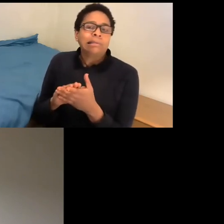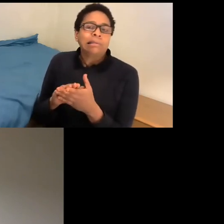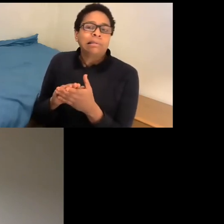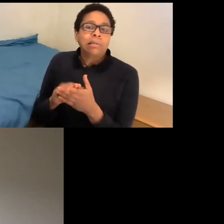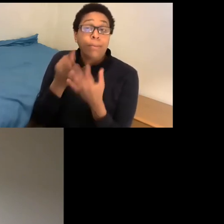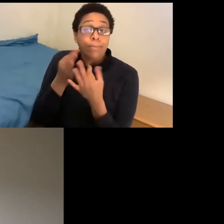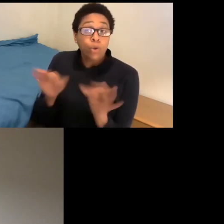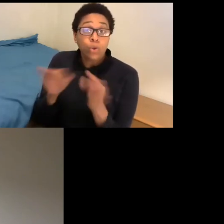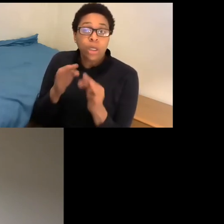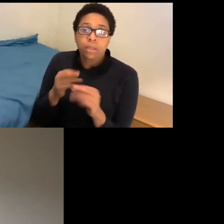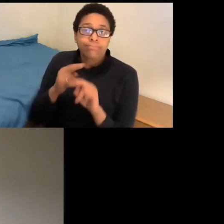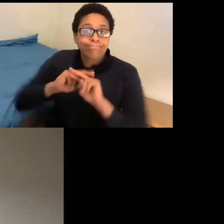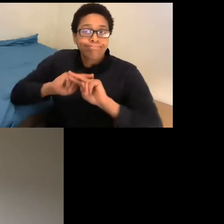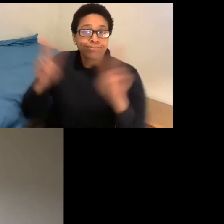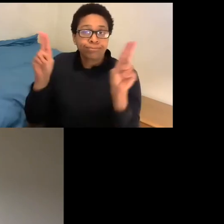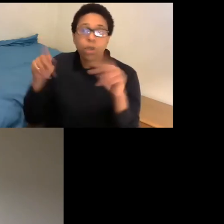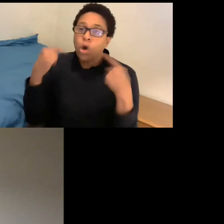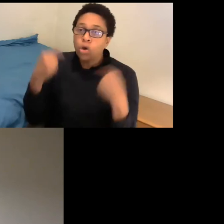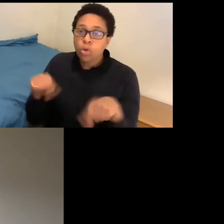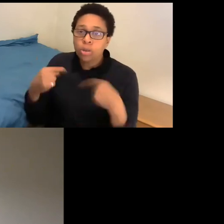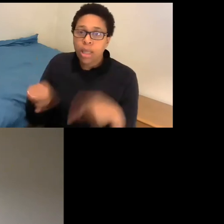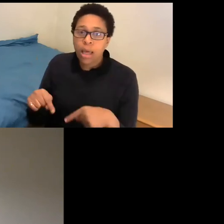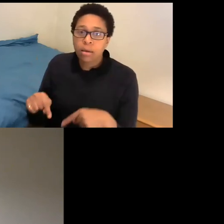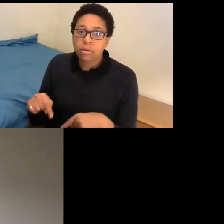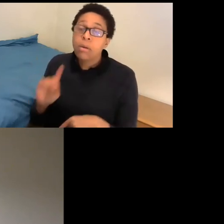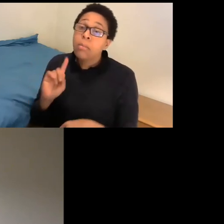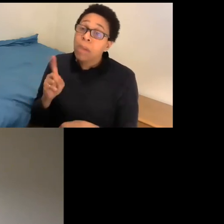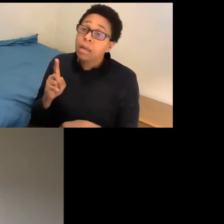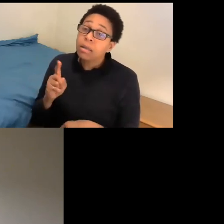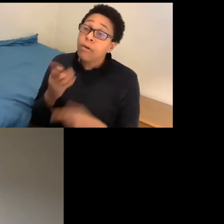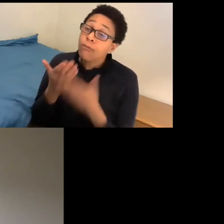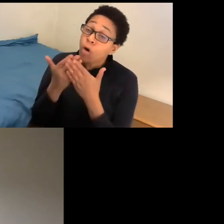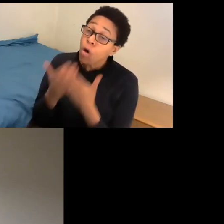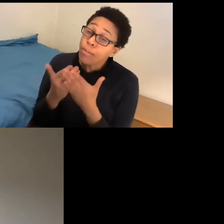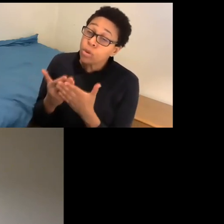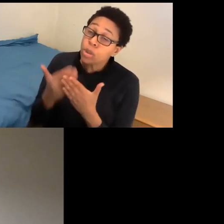women, but suddenly to rap, connects you to the oral nature